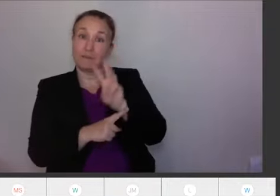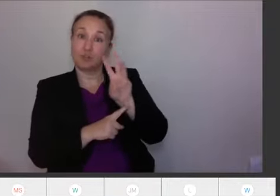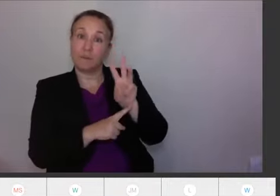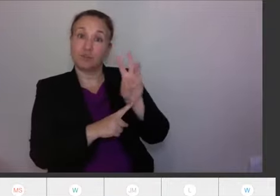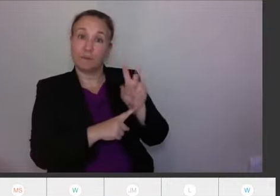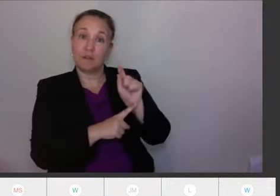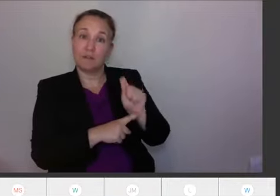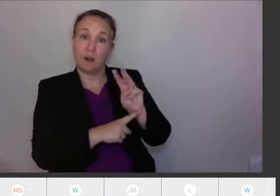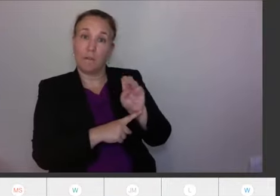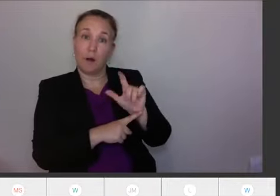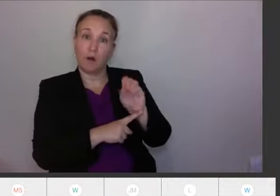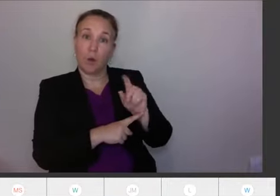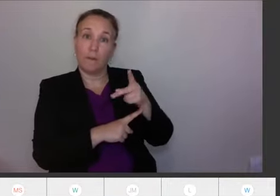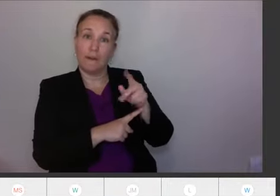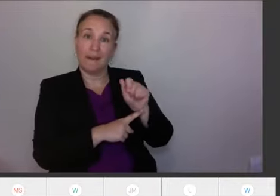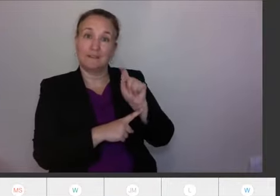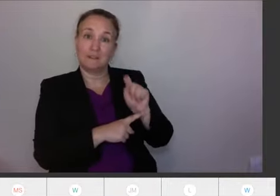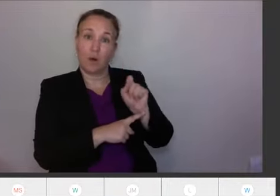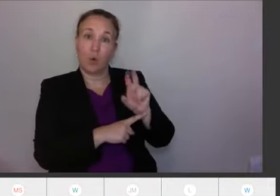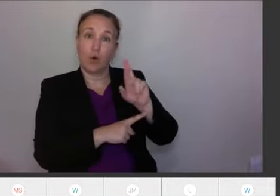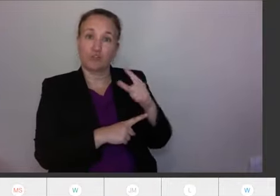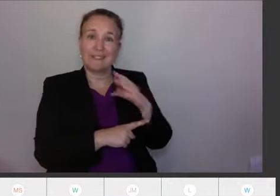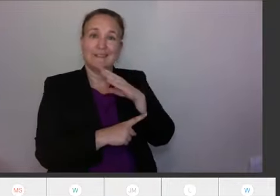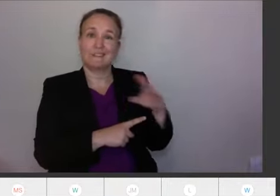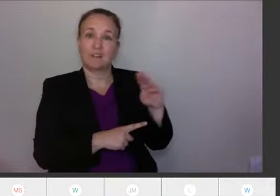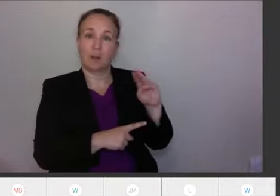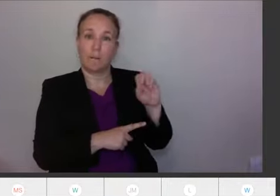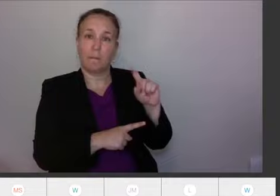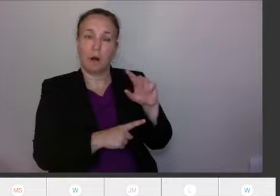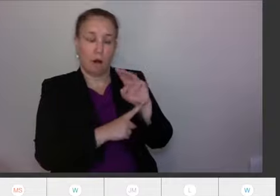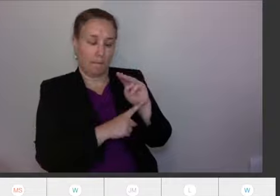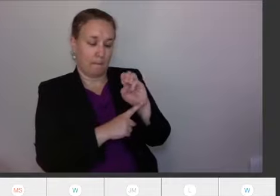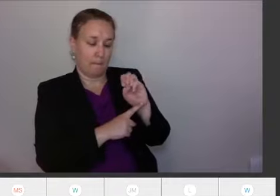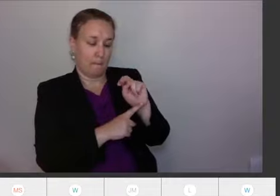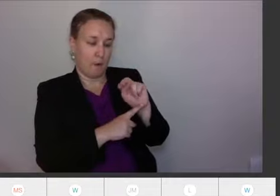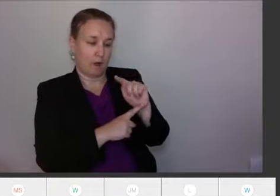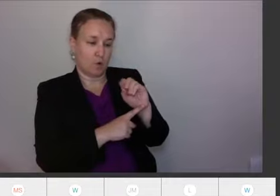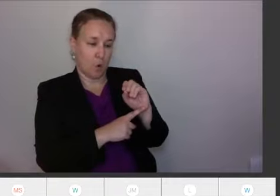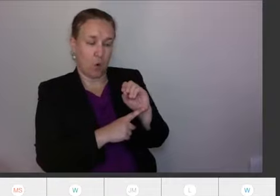www.montcopa.org/MontcoStrongSBGP